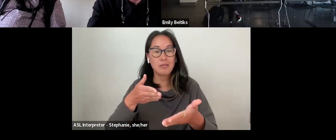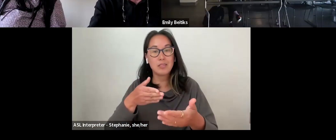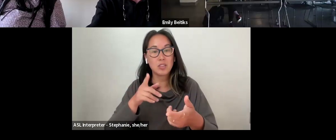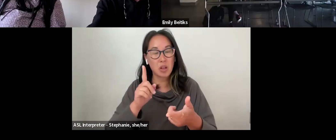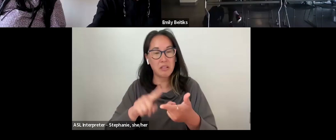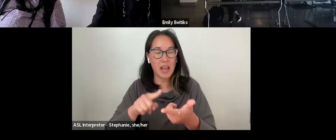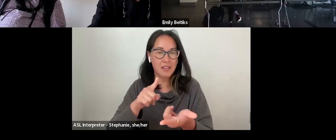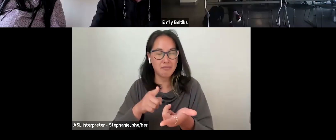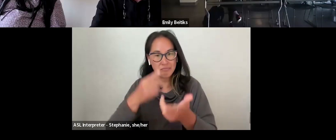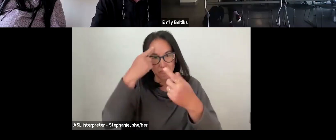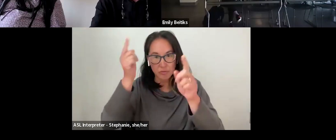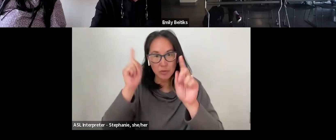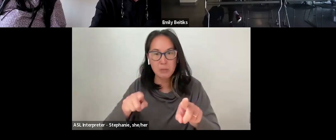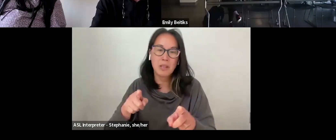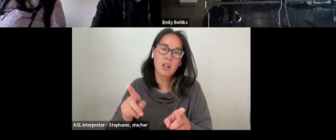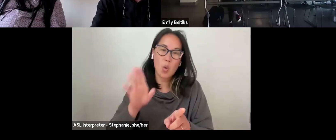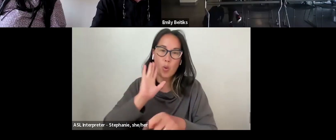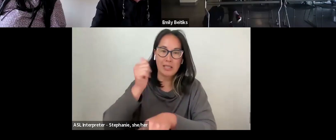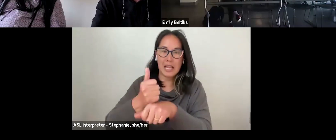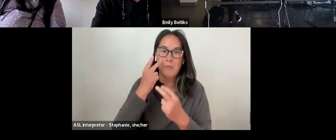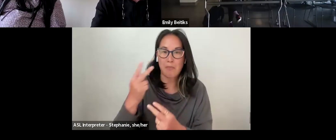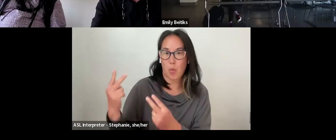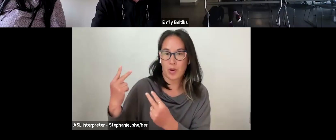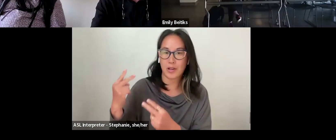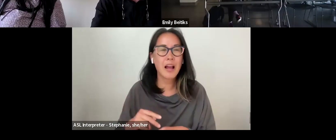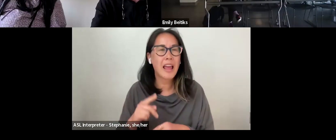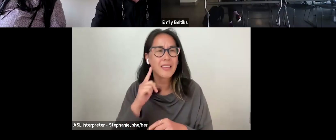And this would have been, I think, about in 2017.